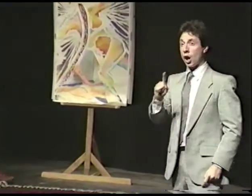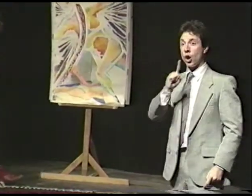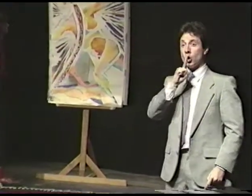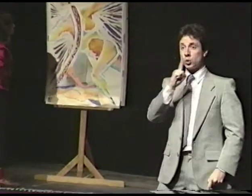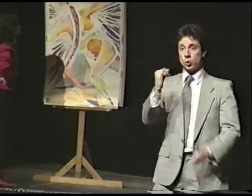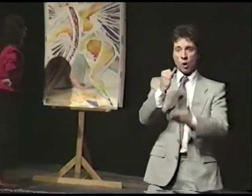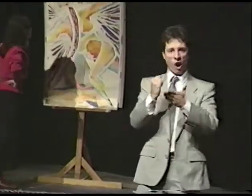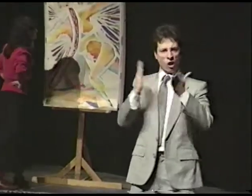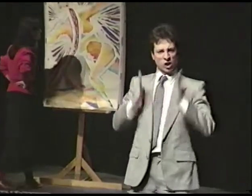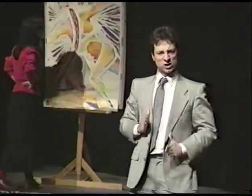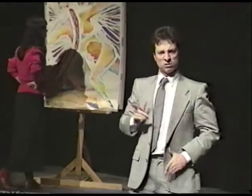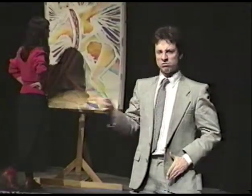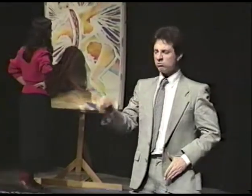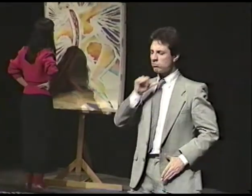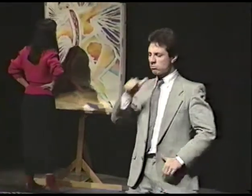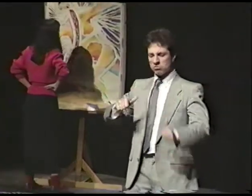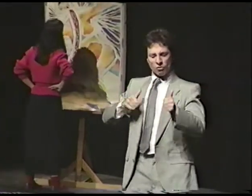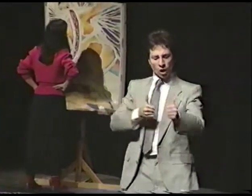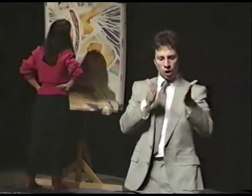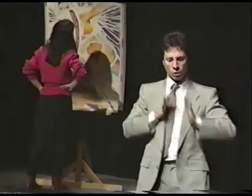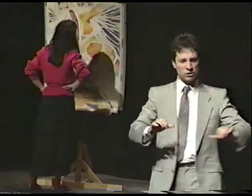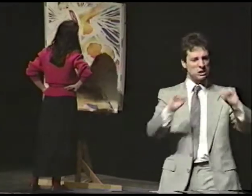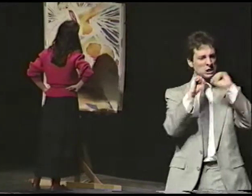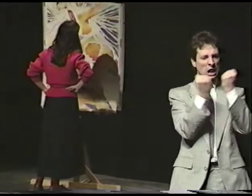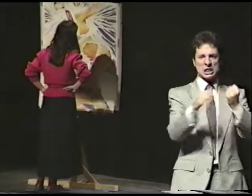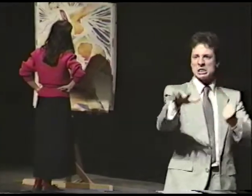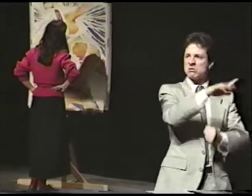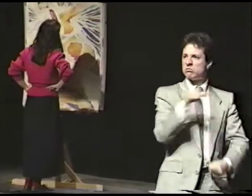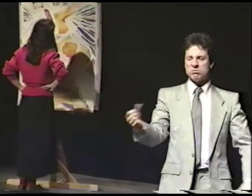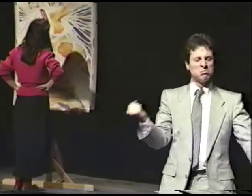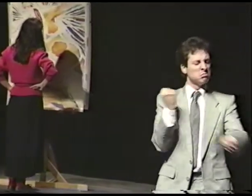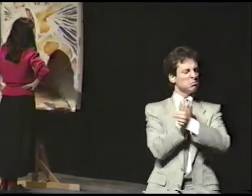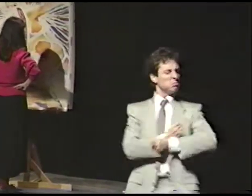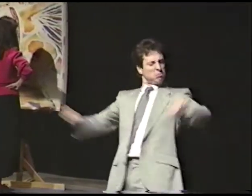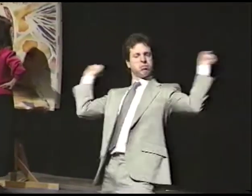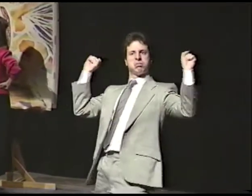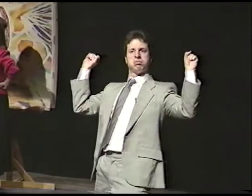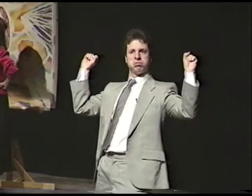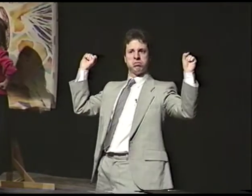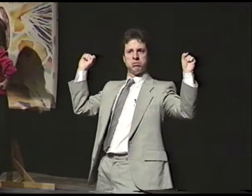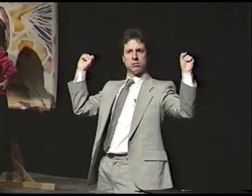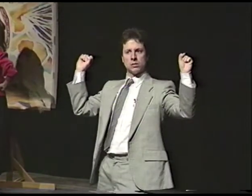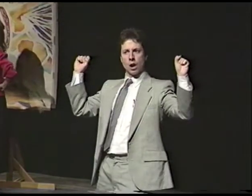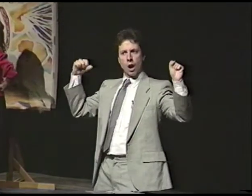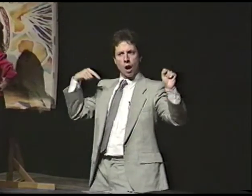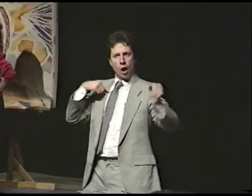He considers himself really a true artist. He doesn't follow any kind of system or any school of thought.